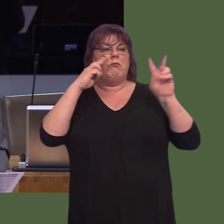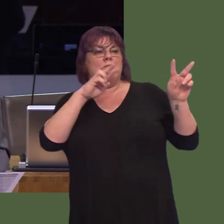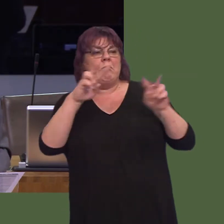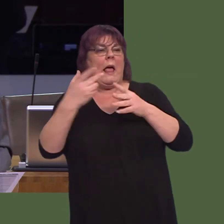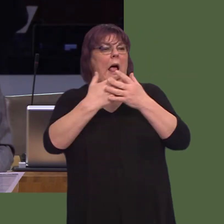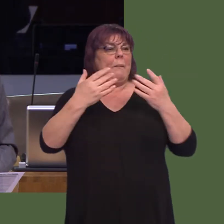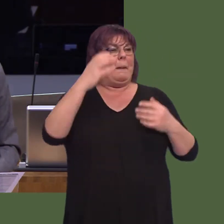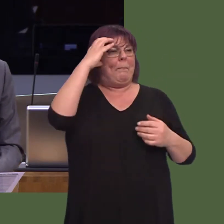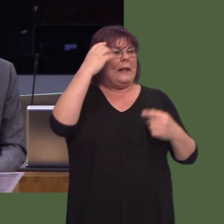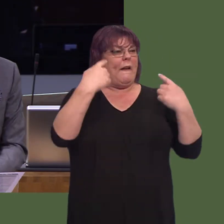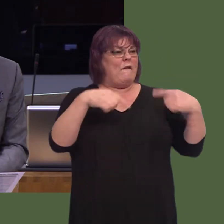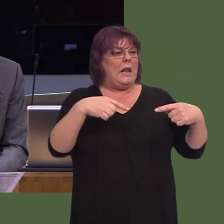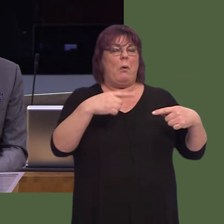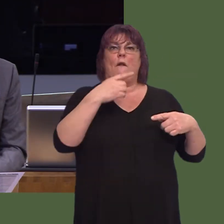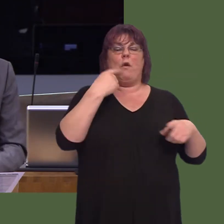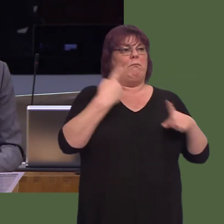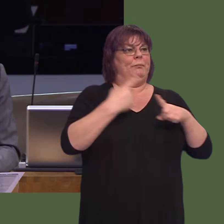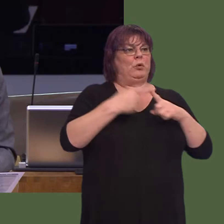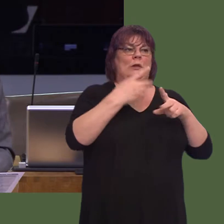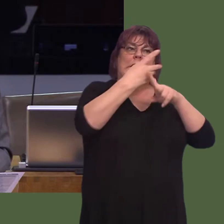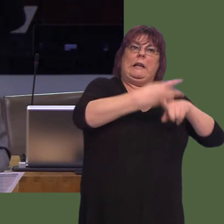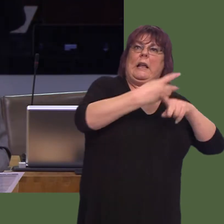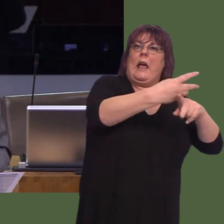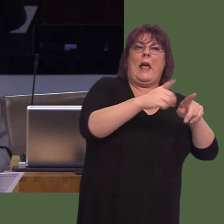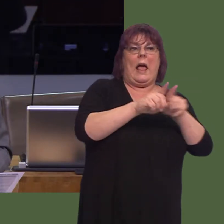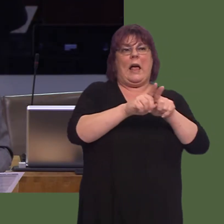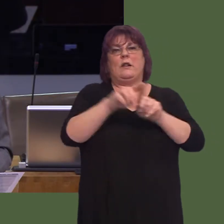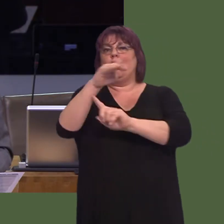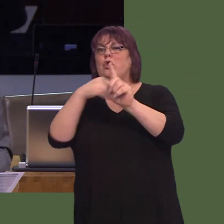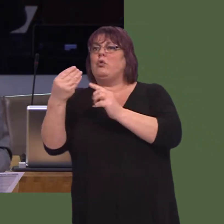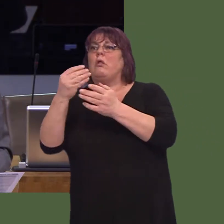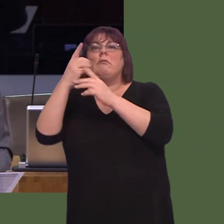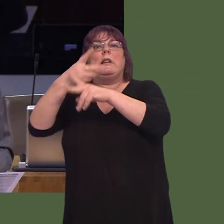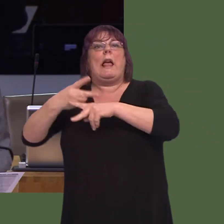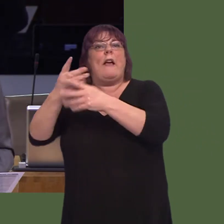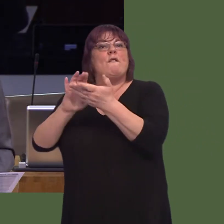of beds available for acute care, and for a significant increase in funding for social care.